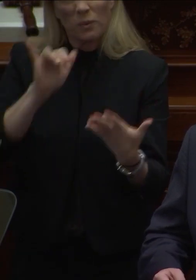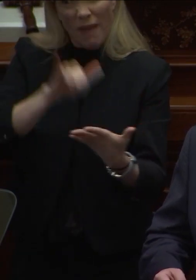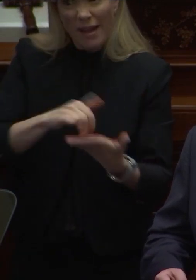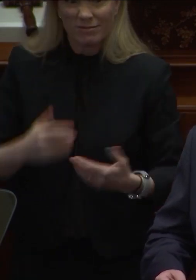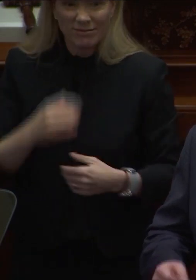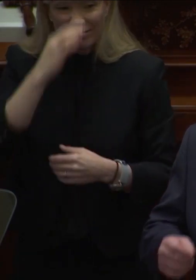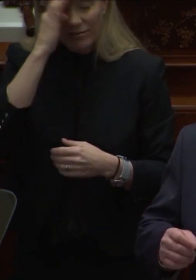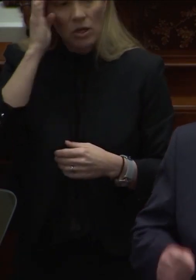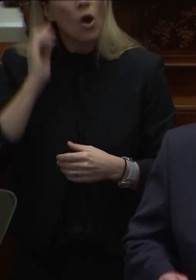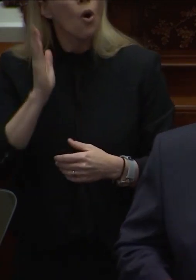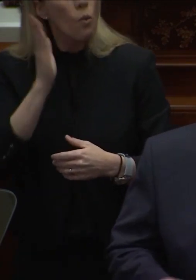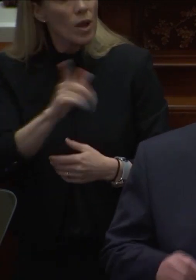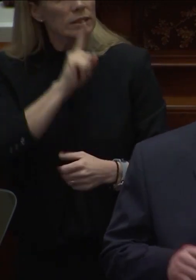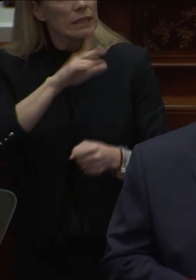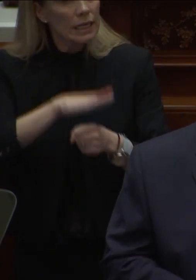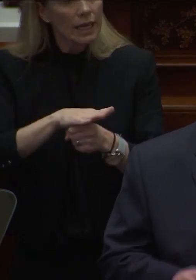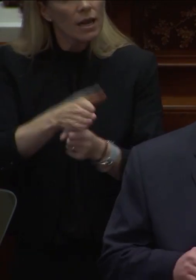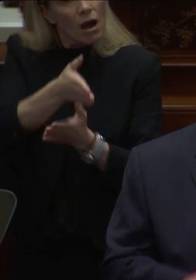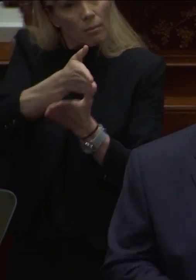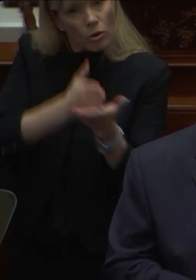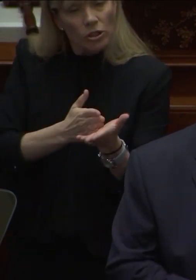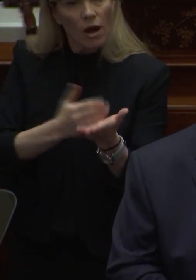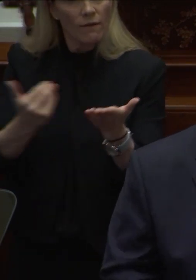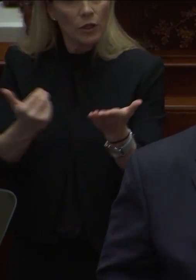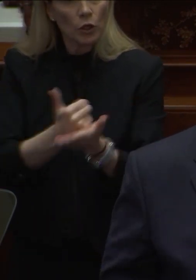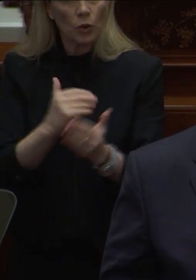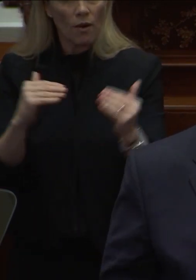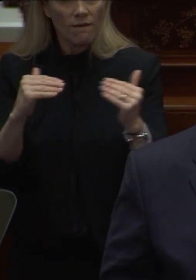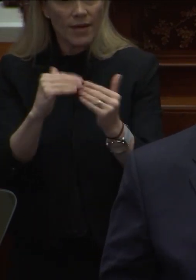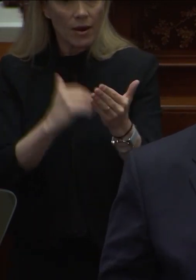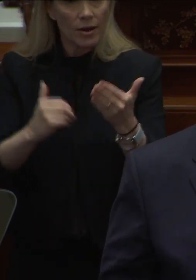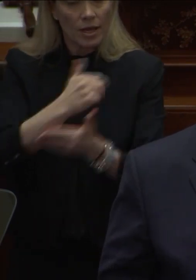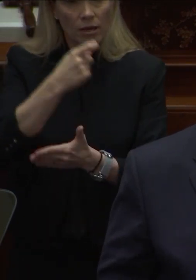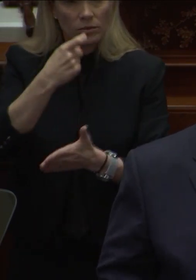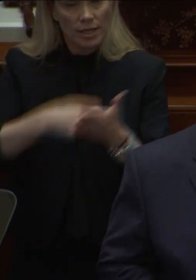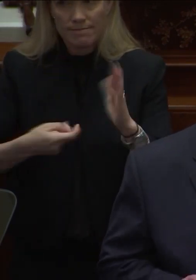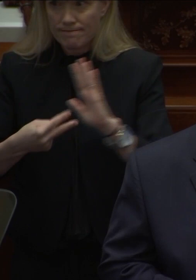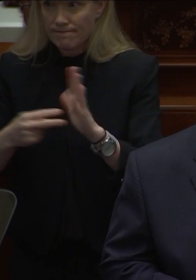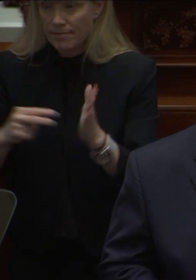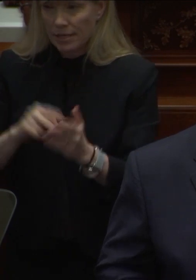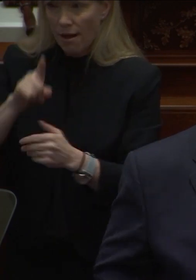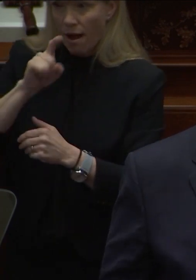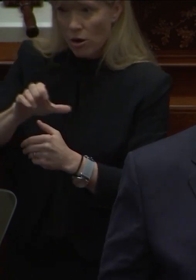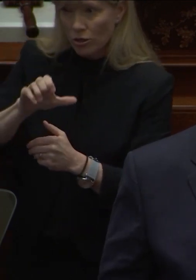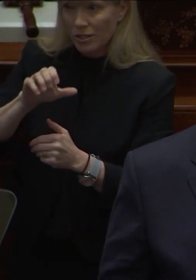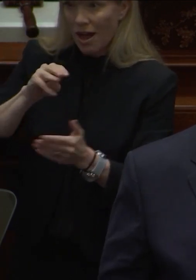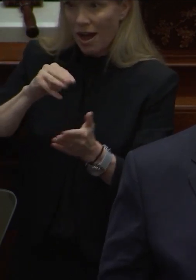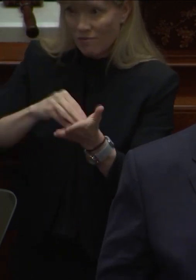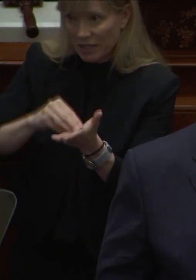AND LAST WEEK, MY ADMINISTRATION PUT FORWARD A FIVE POINT PROGRAM TO DO JUST THAT. WE WILL DEDICATE A PORTION OF THE NEW FAIR INCOME TAX, IN